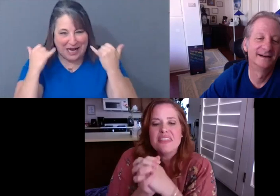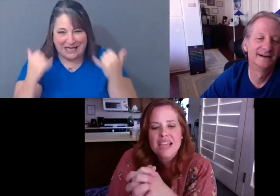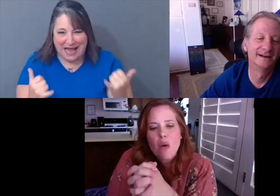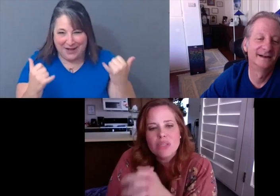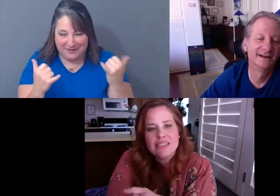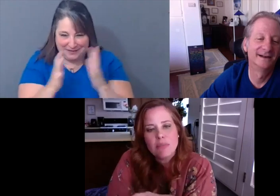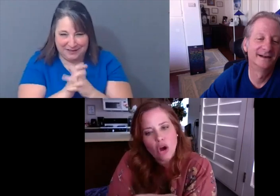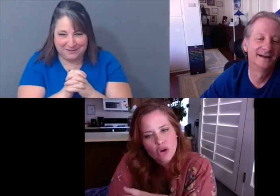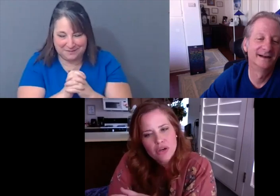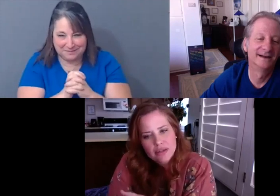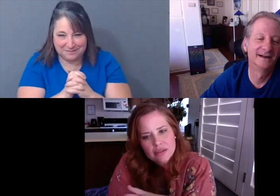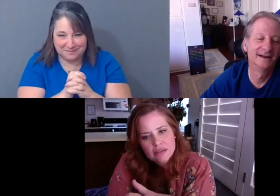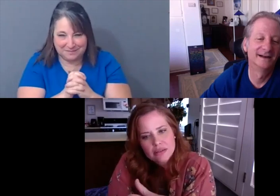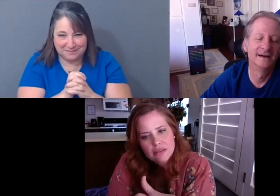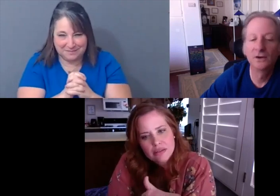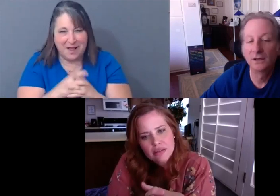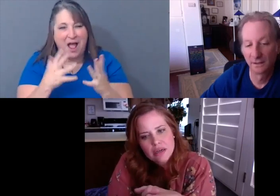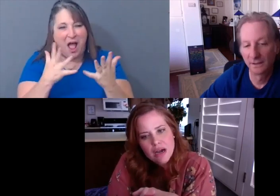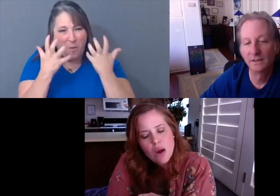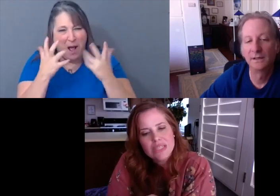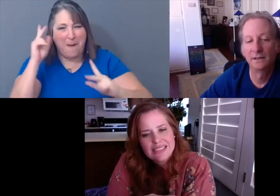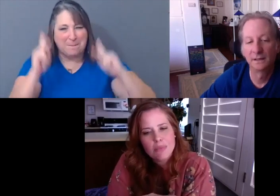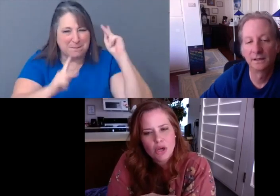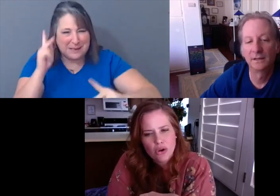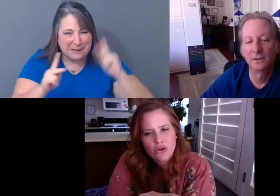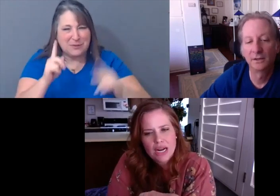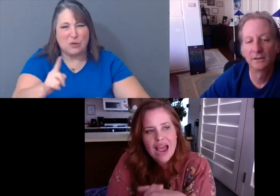I think I would like to be heard. I would like to be heard.